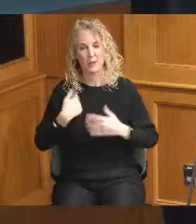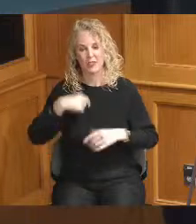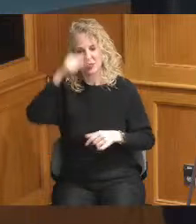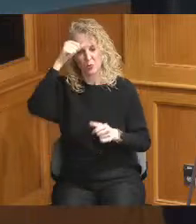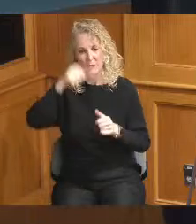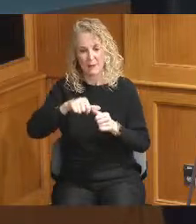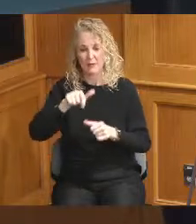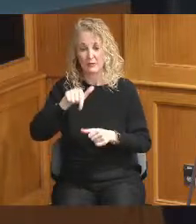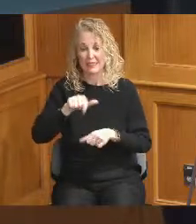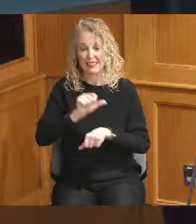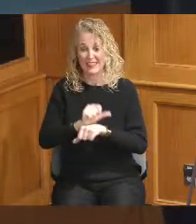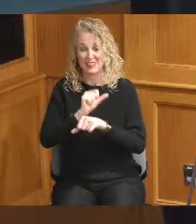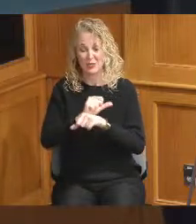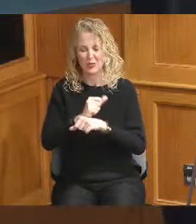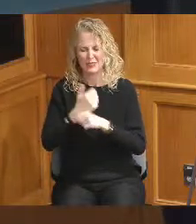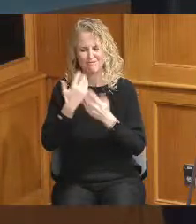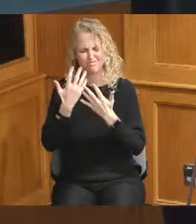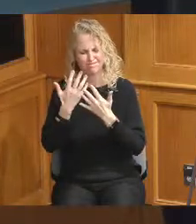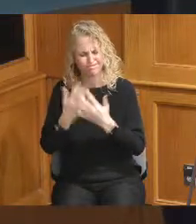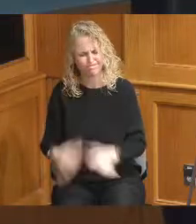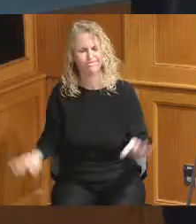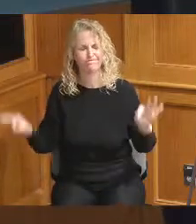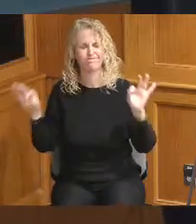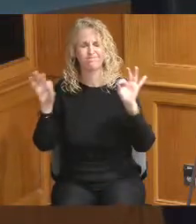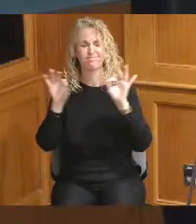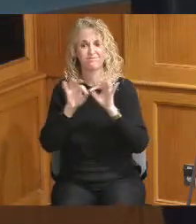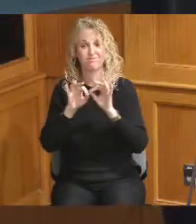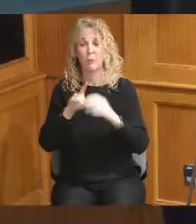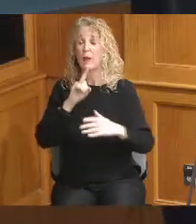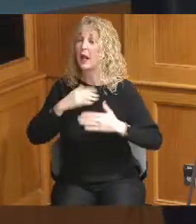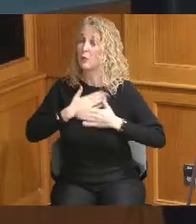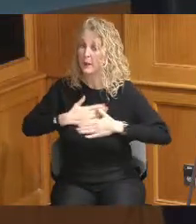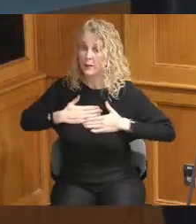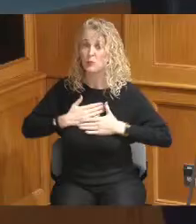work there is to be done here but I'm gratified that we've taken the first step to get this off